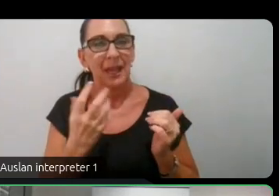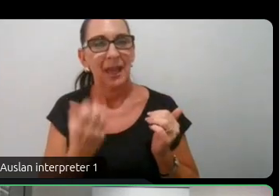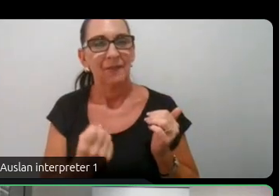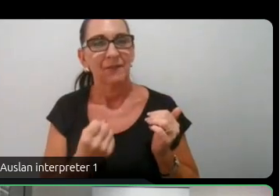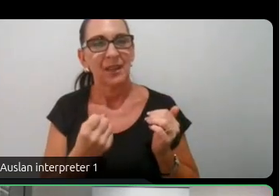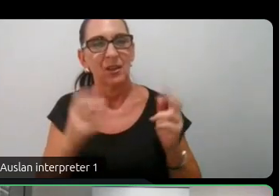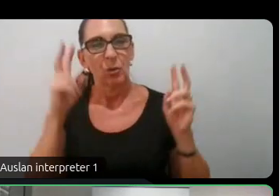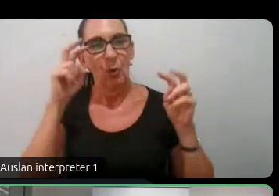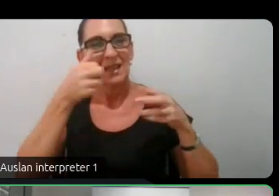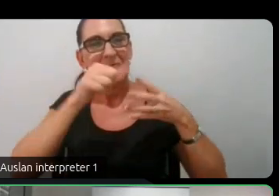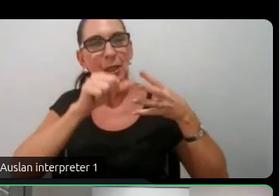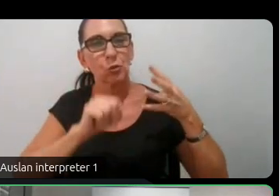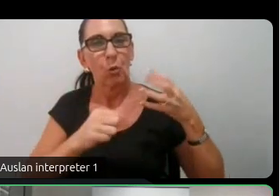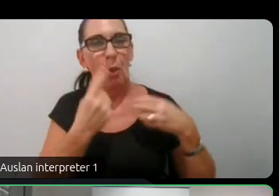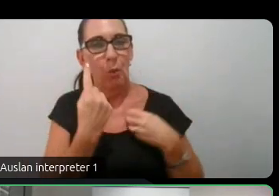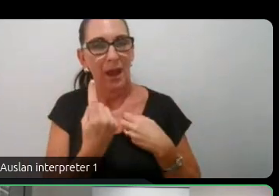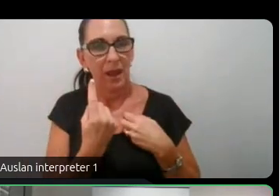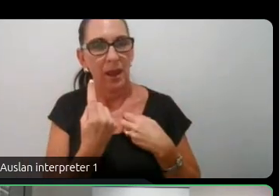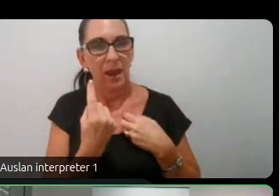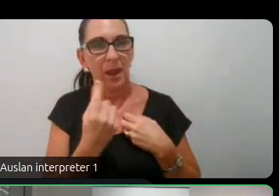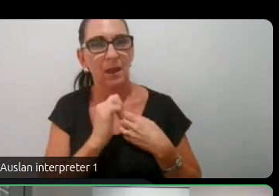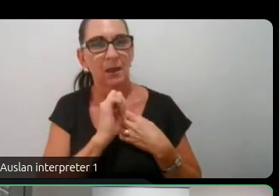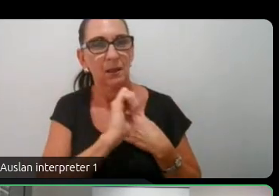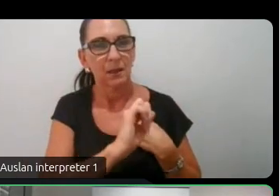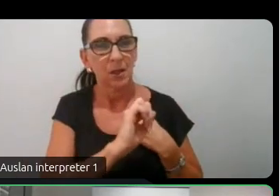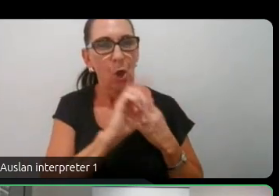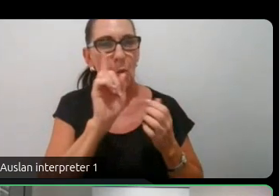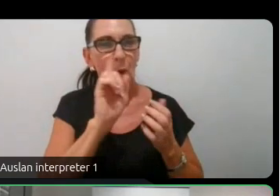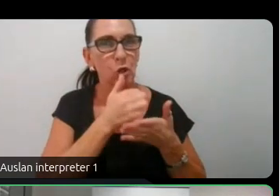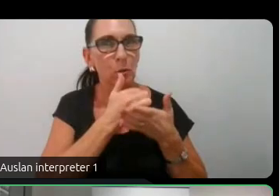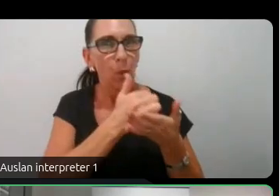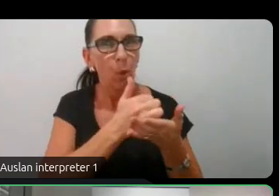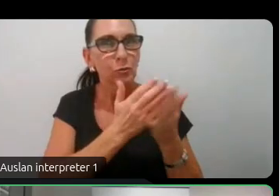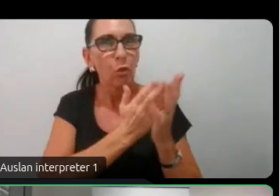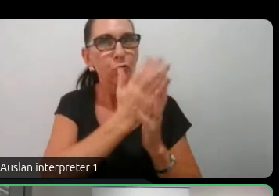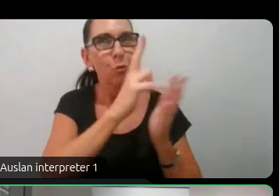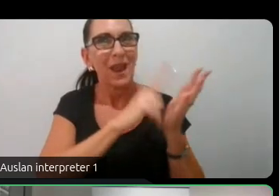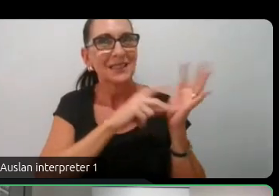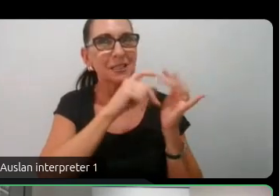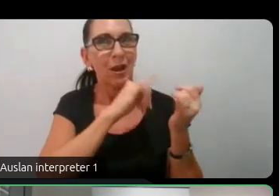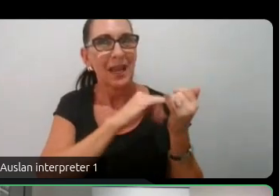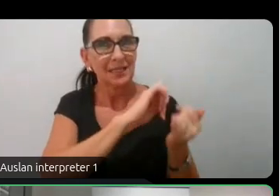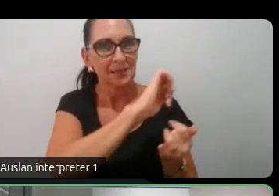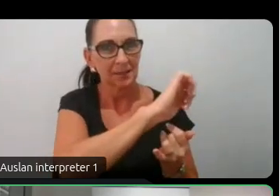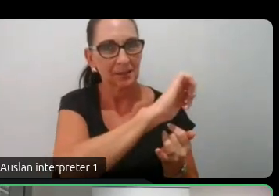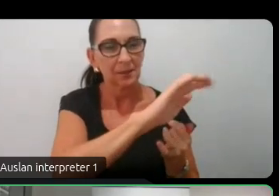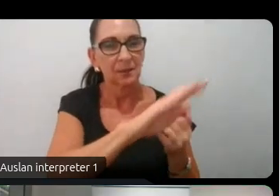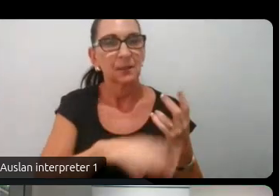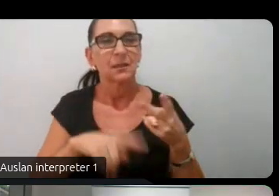outlines what supports in the category of supports are NDIS supports and then there's schedule two